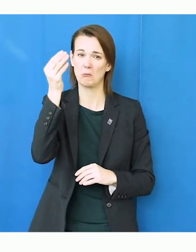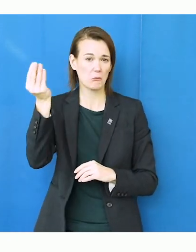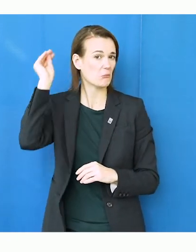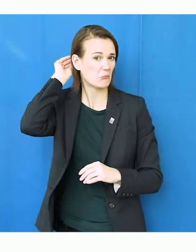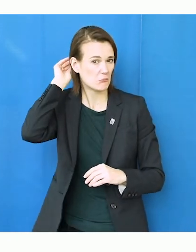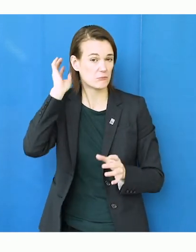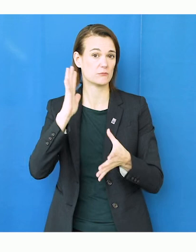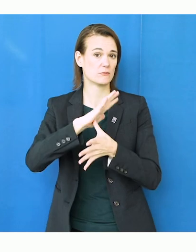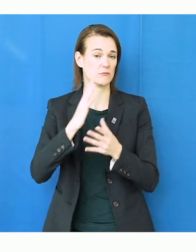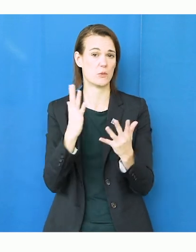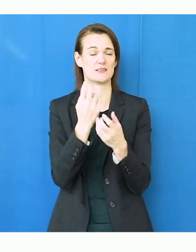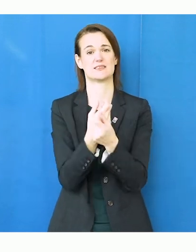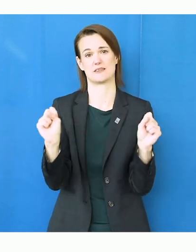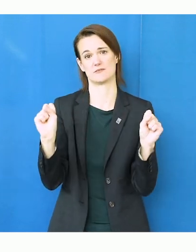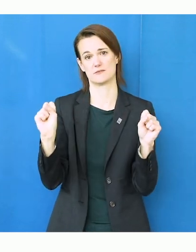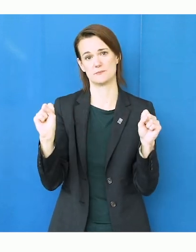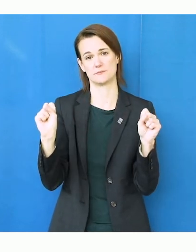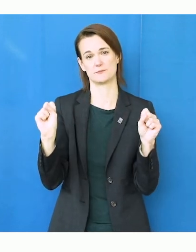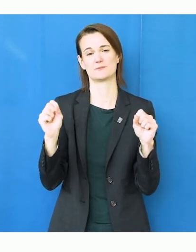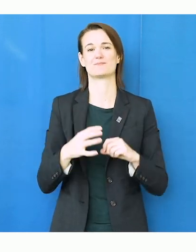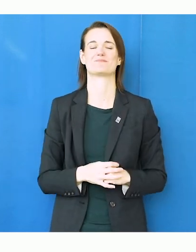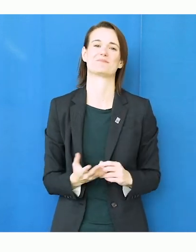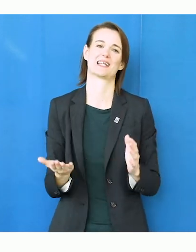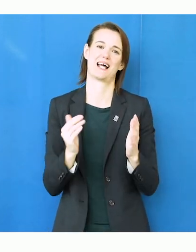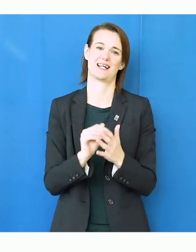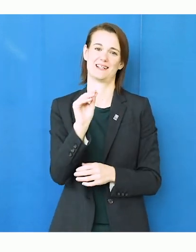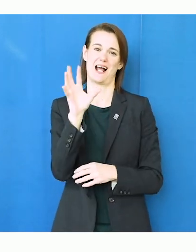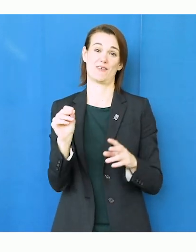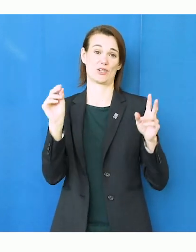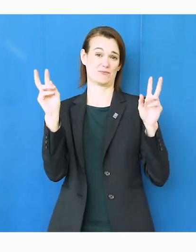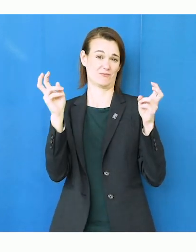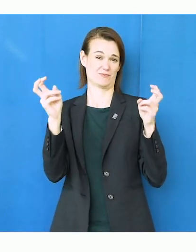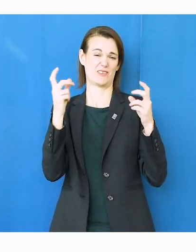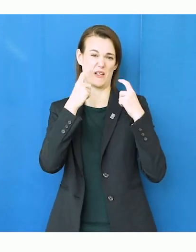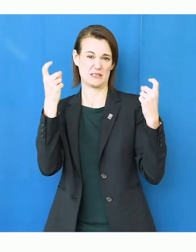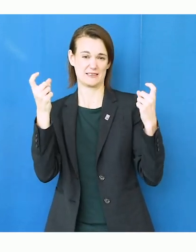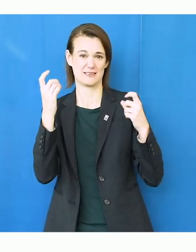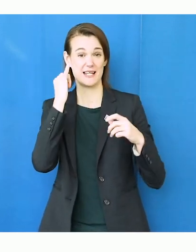I end with the African proverb” “if you want to go fast, go alone.